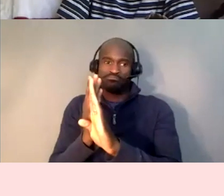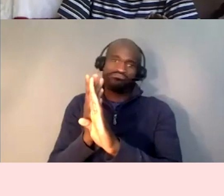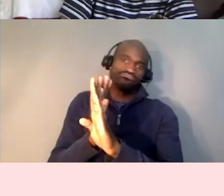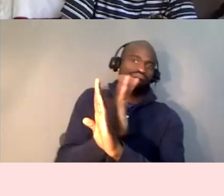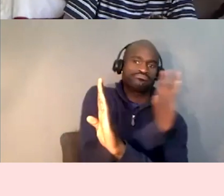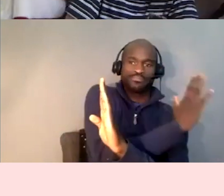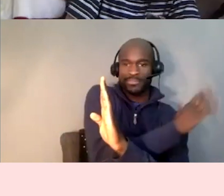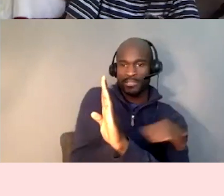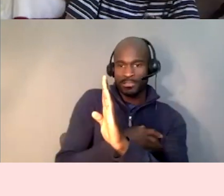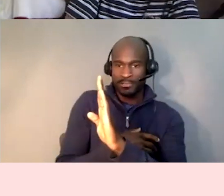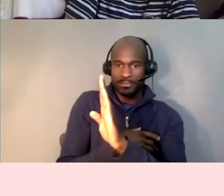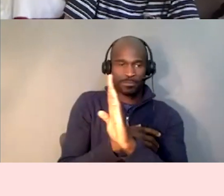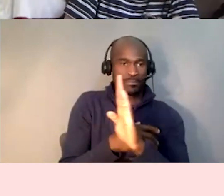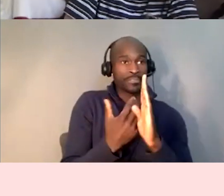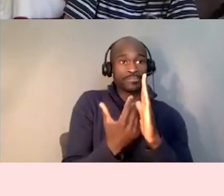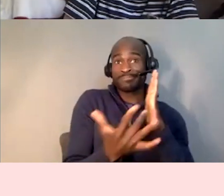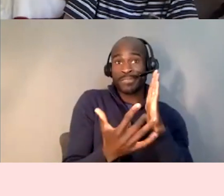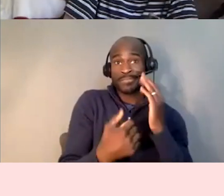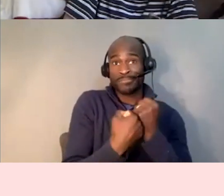getting tech support for a thing you've already bought